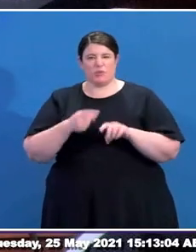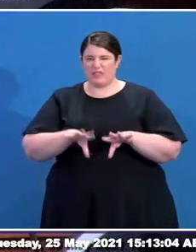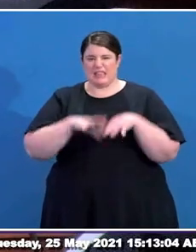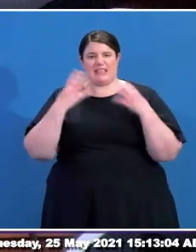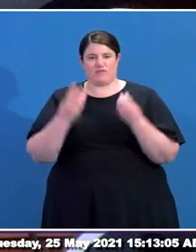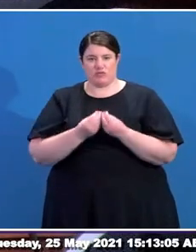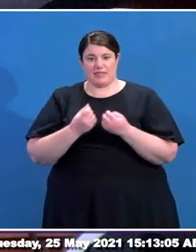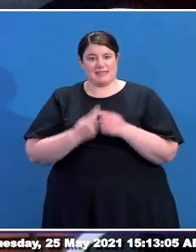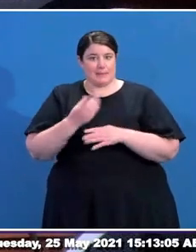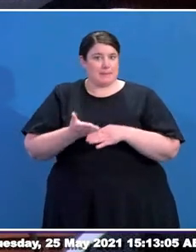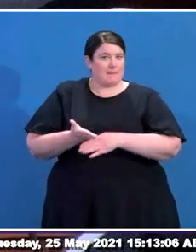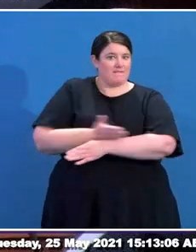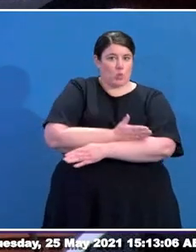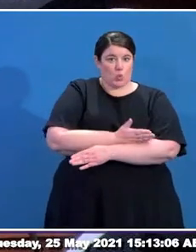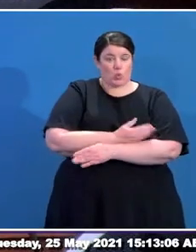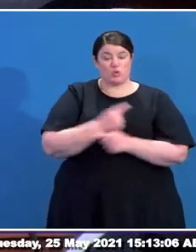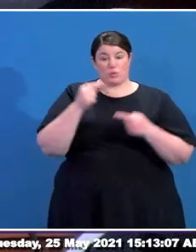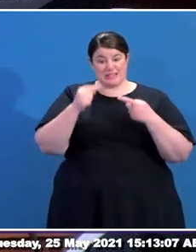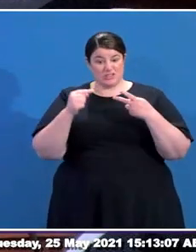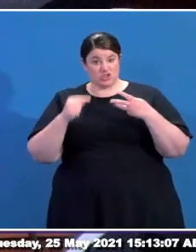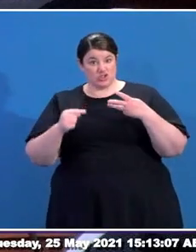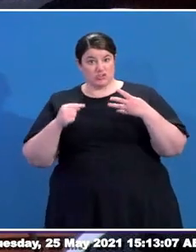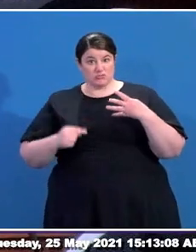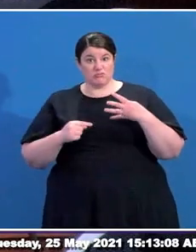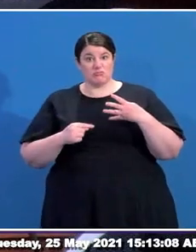You have taken each allegation, you have set out the facts as you